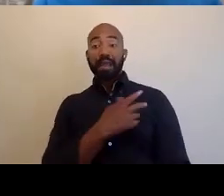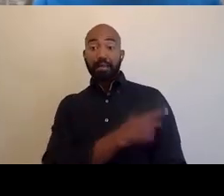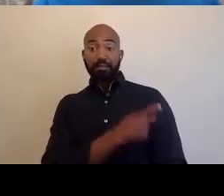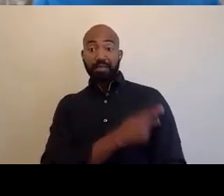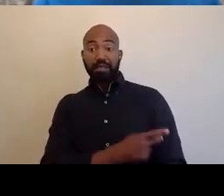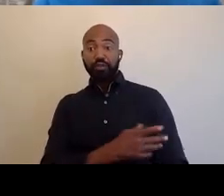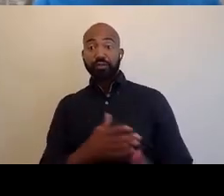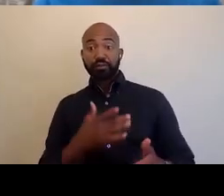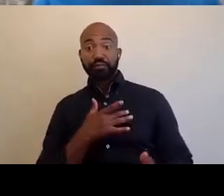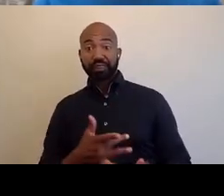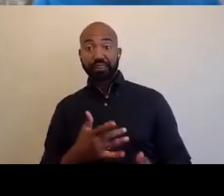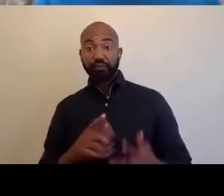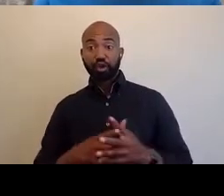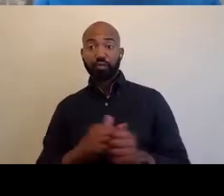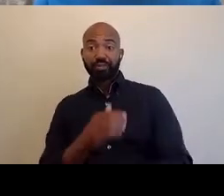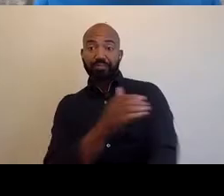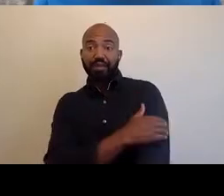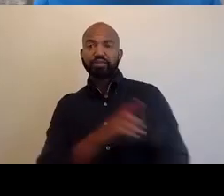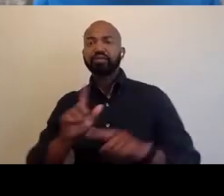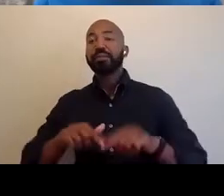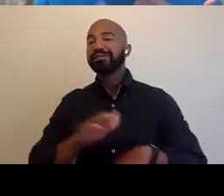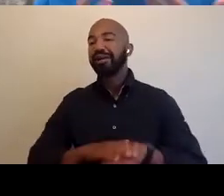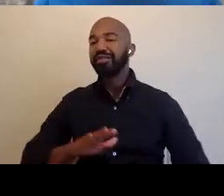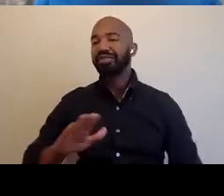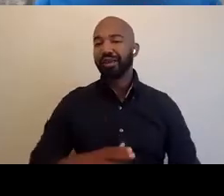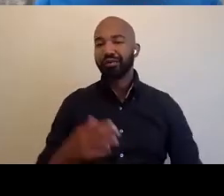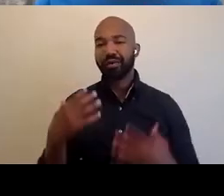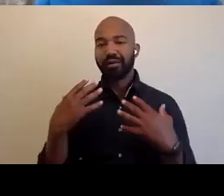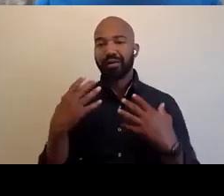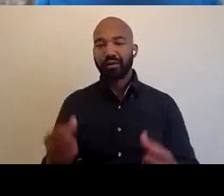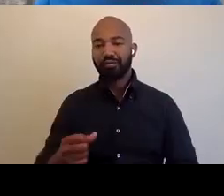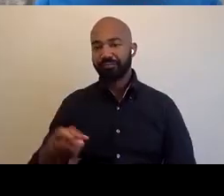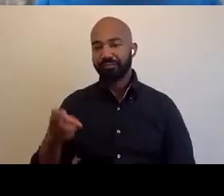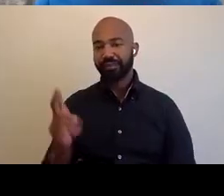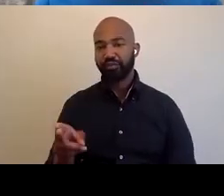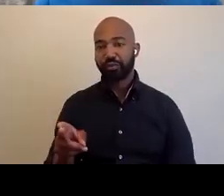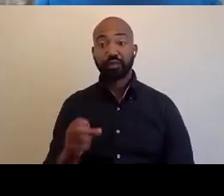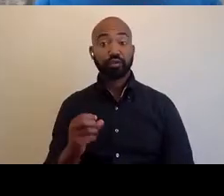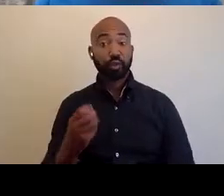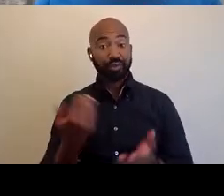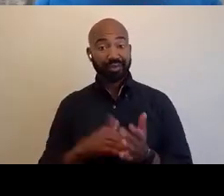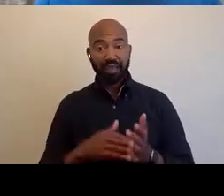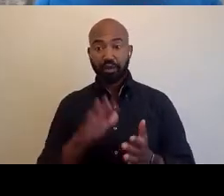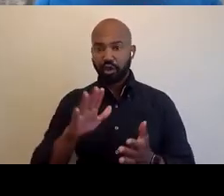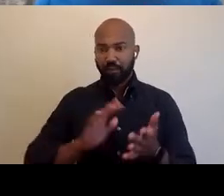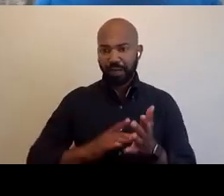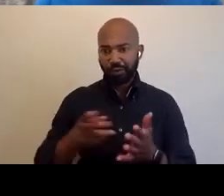So again, obtaining that health history and providing those really important pieces of your health history is important.